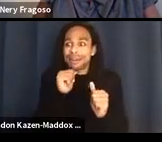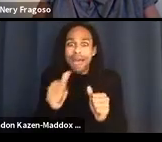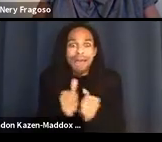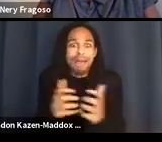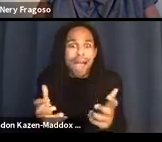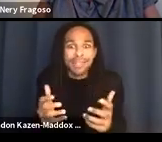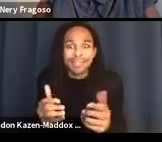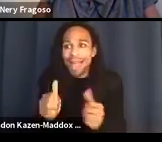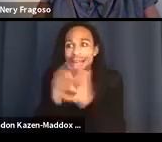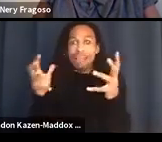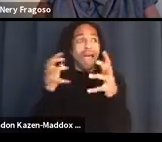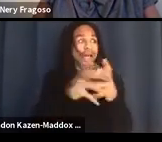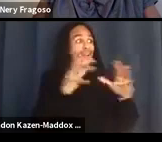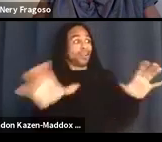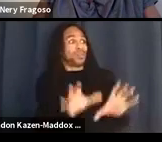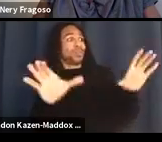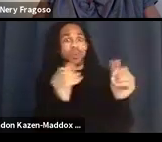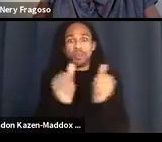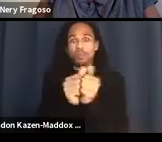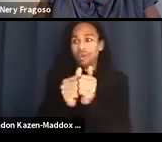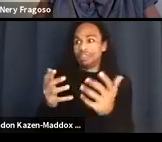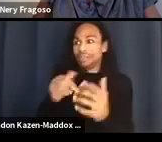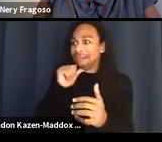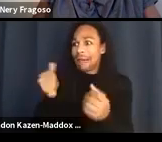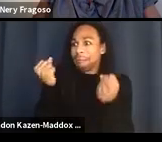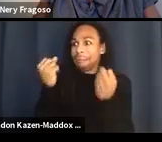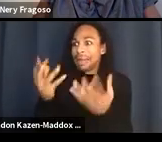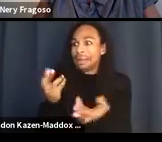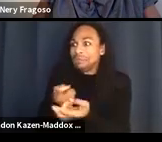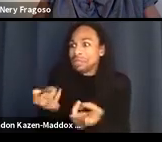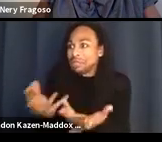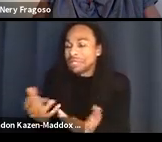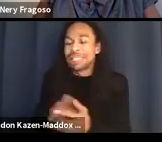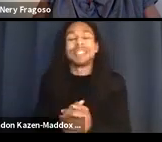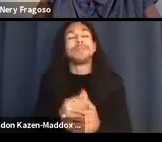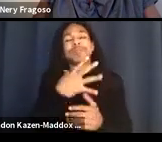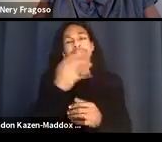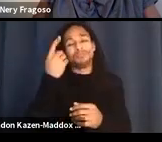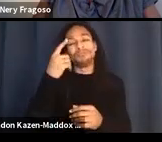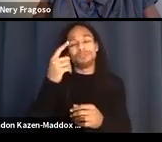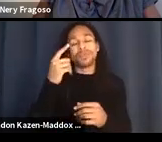to pass it over to Candace who will close us off, but thank you to all of you who joined